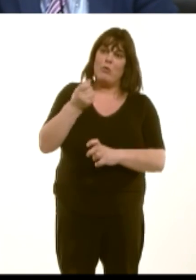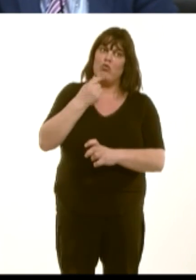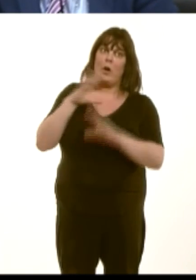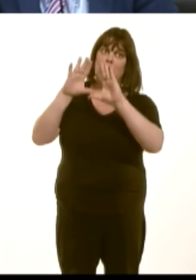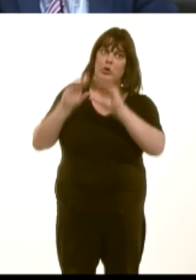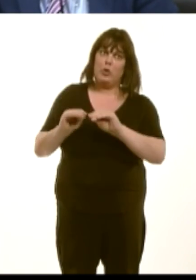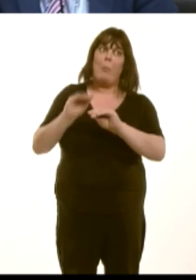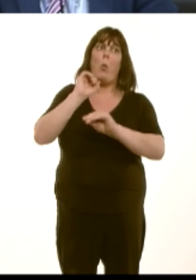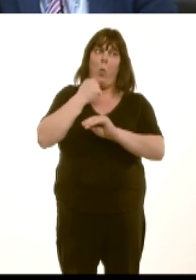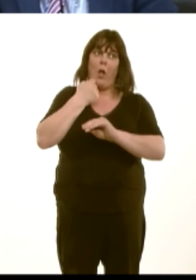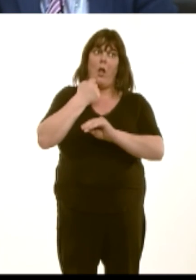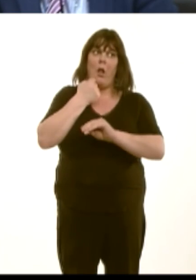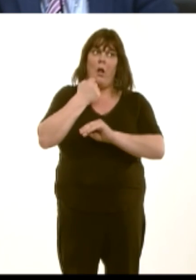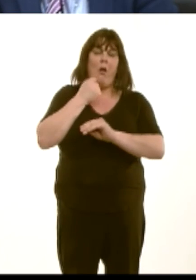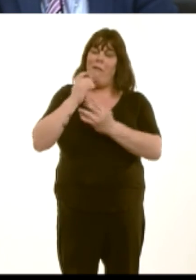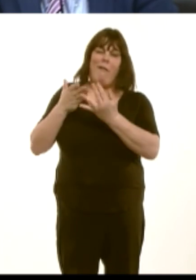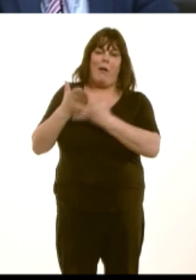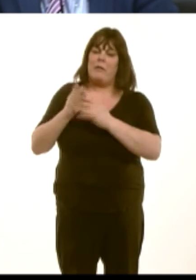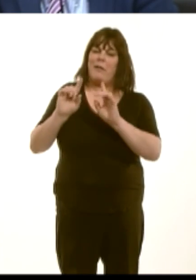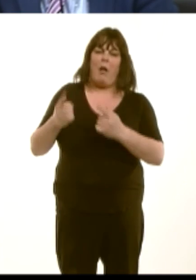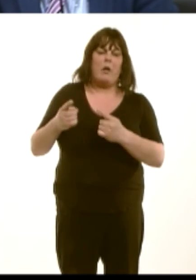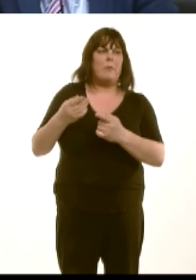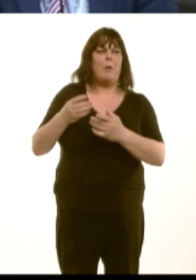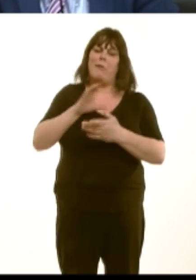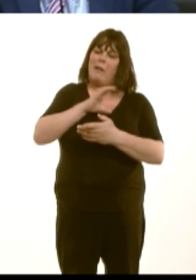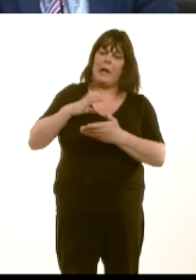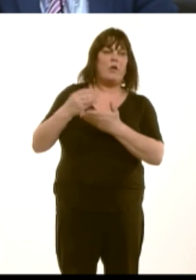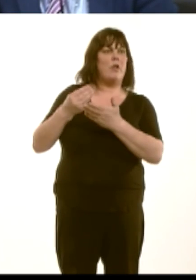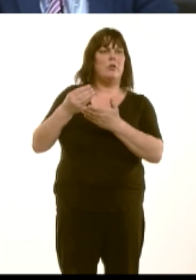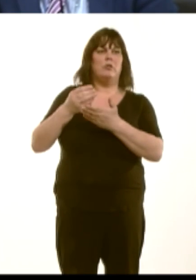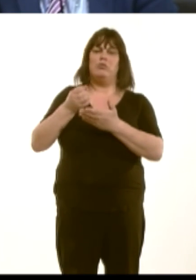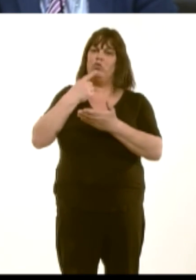is being moved from the cancer drugs fund in England within a fortnight, and that drug